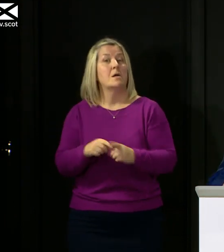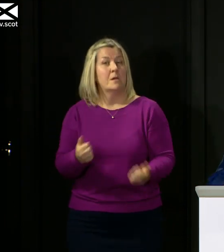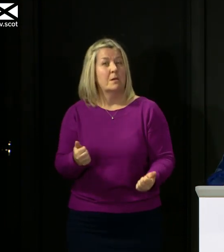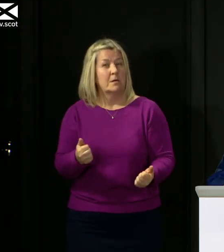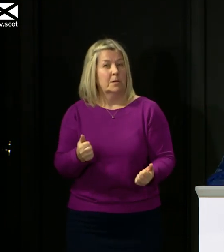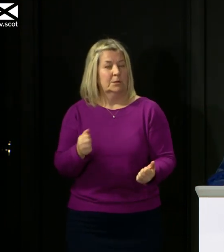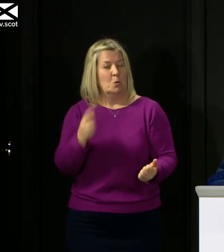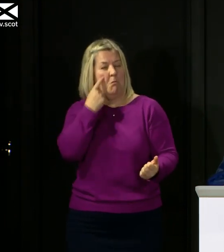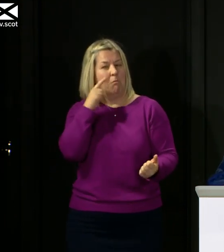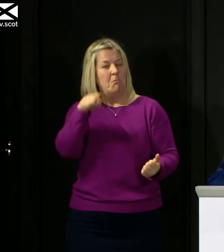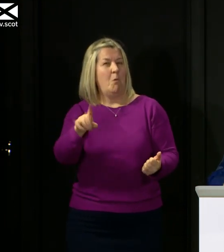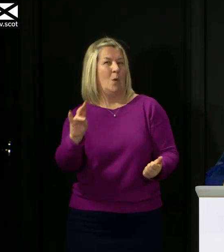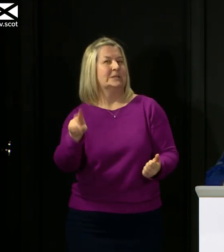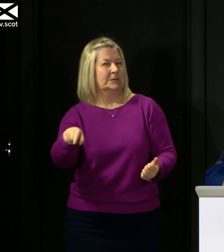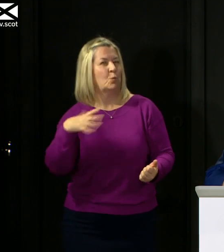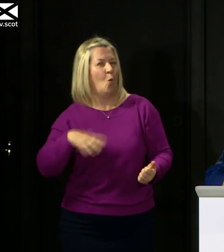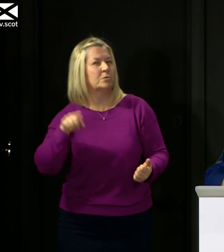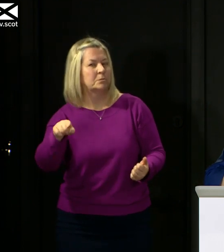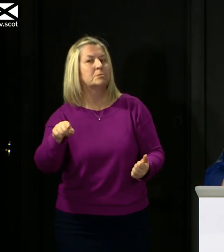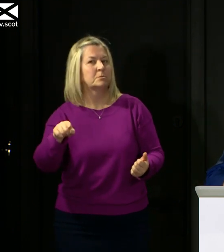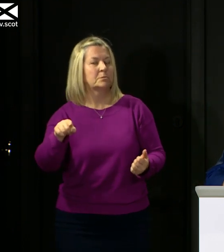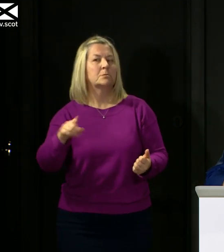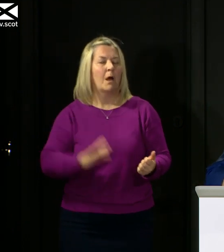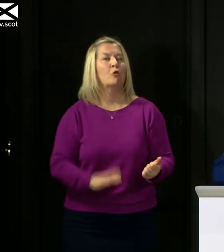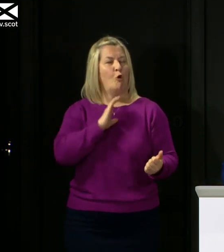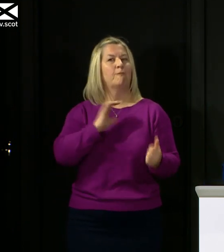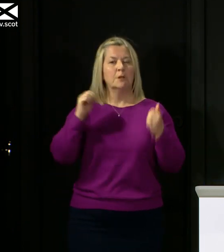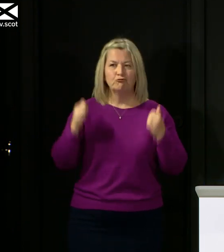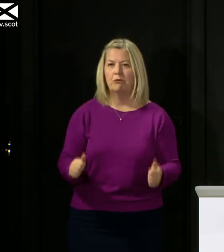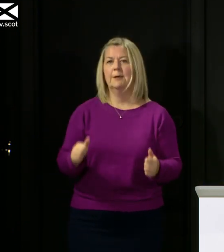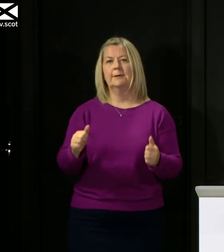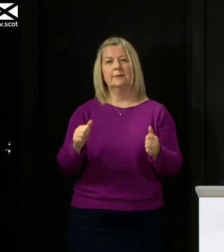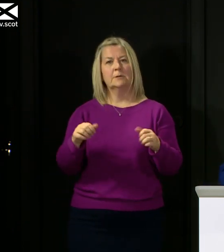the data I want to look at to give confidence that as we start to ease restrictions, we